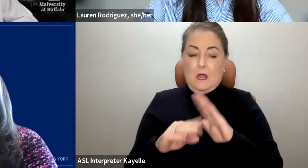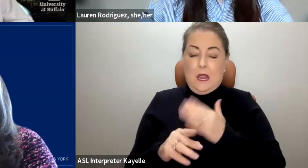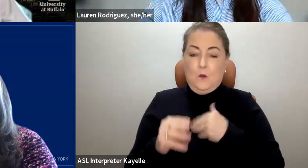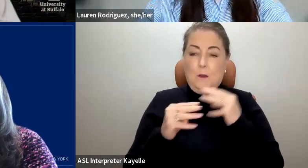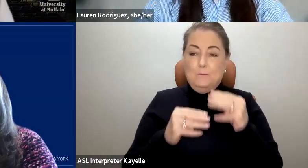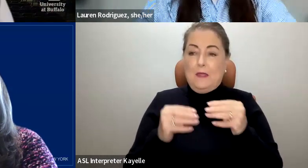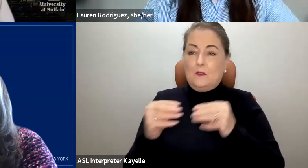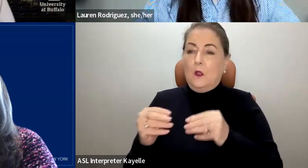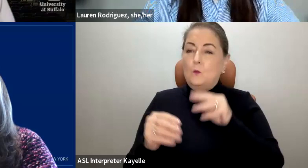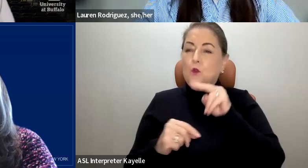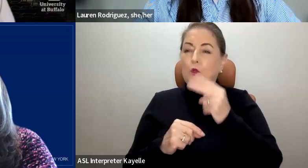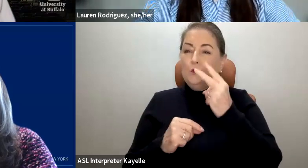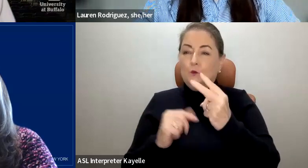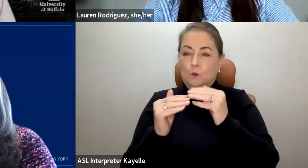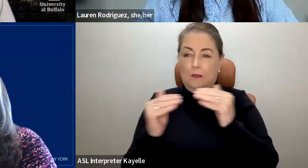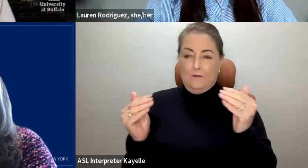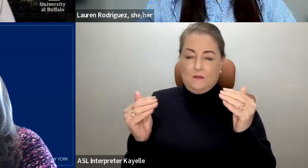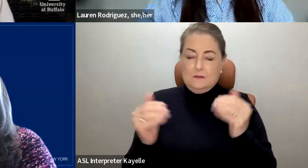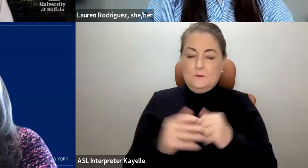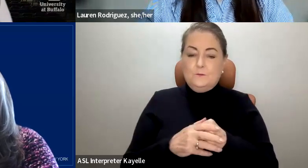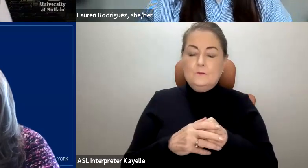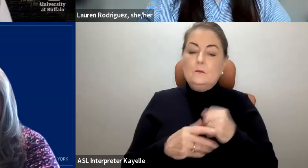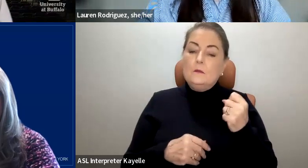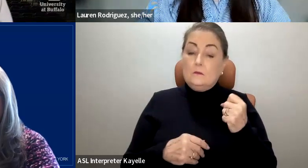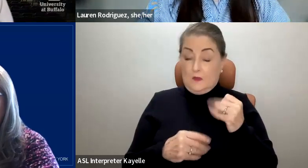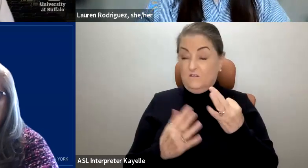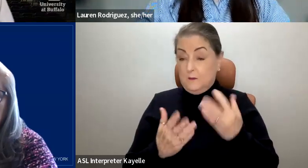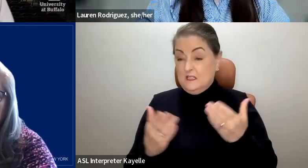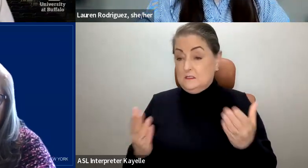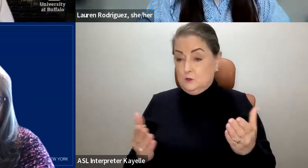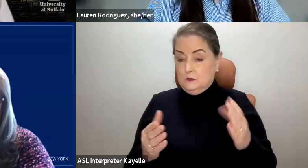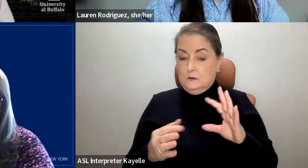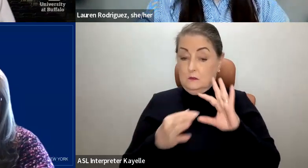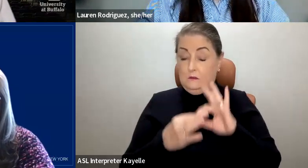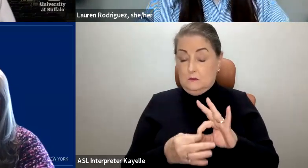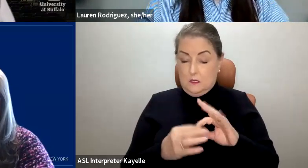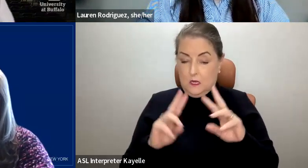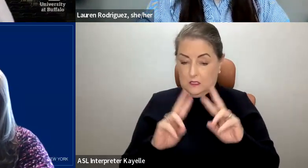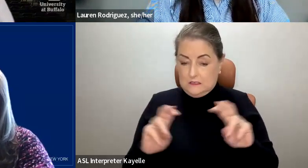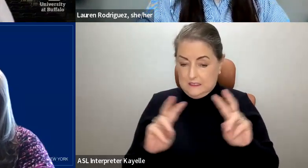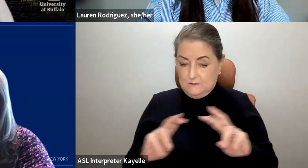at two levels of understanding materials in terms of assessment, we want to make sure people have a basic